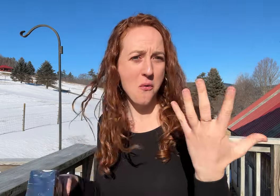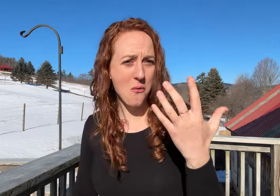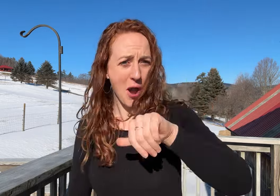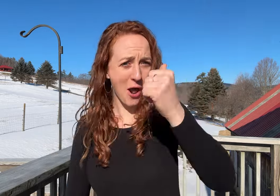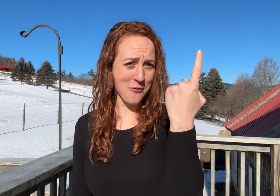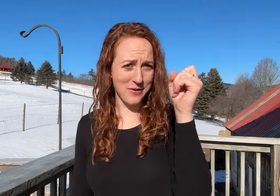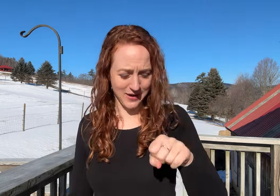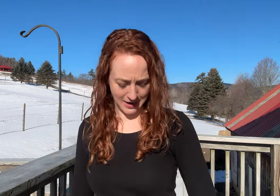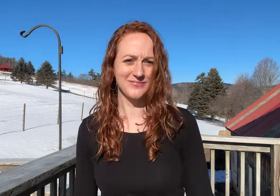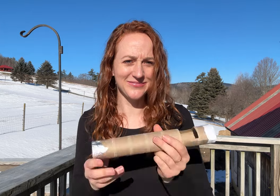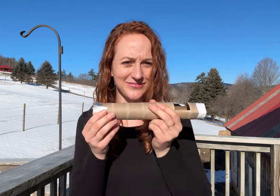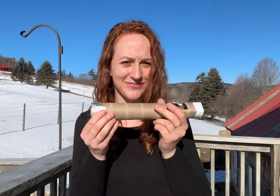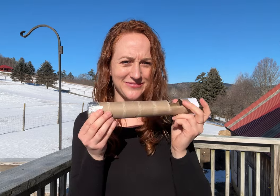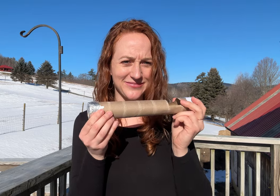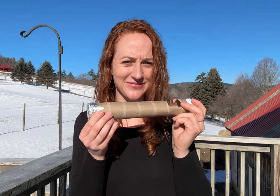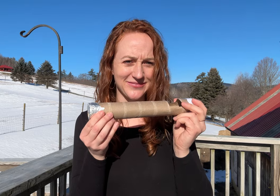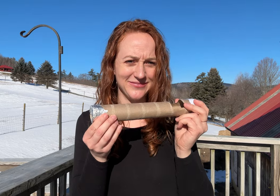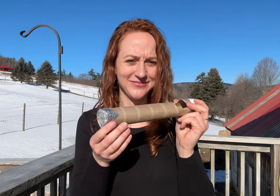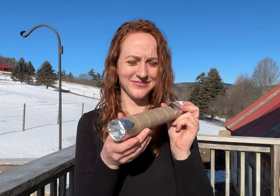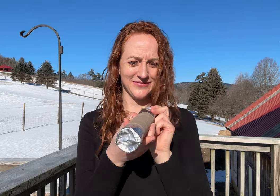Another option is to make it with a paper towel roll.